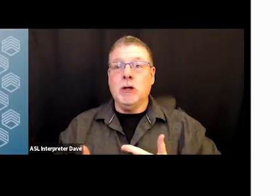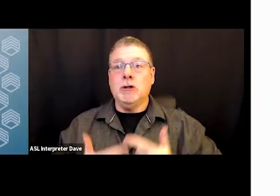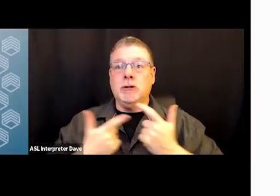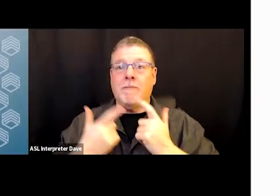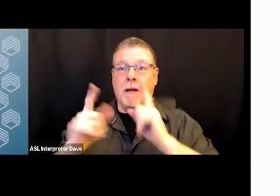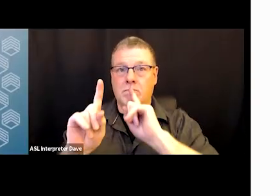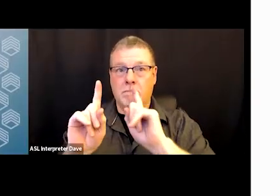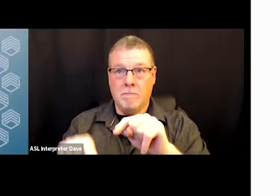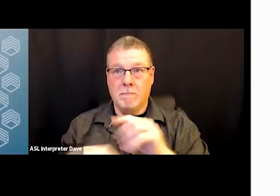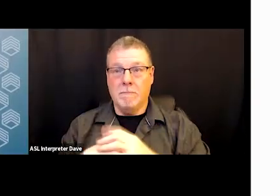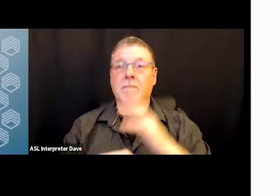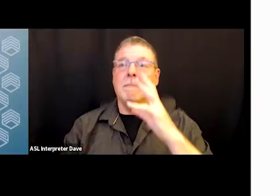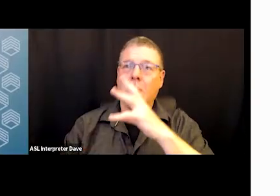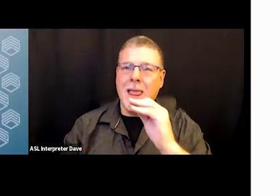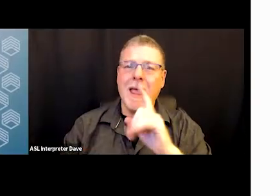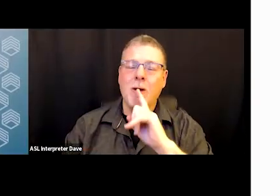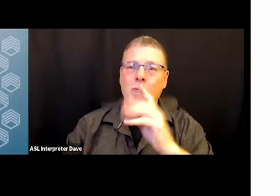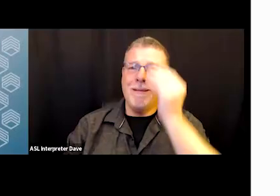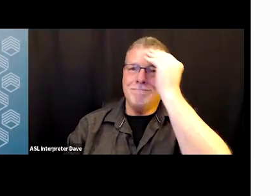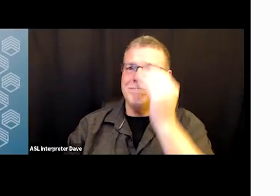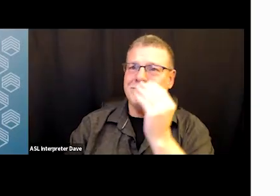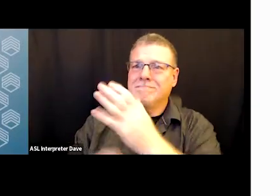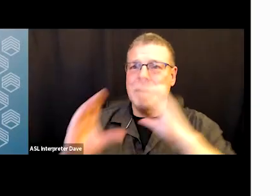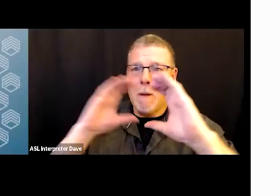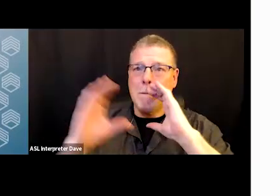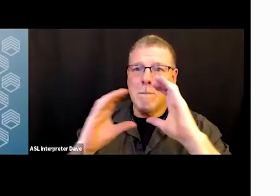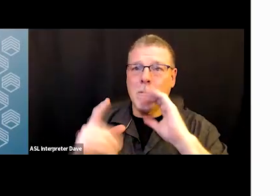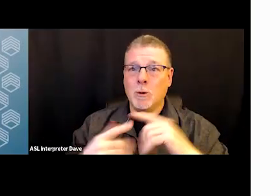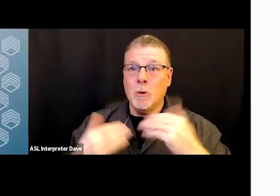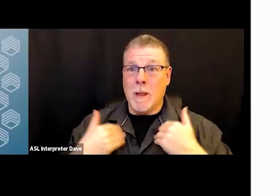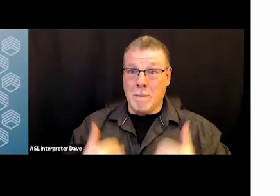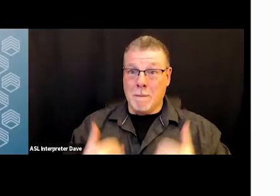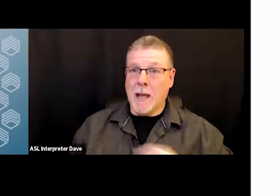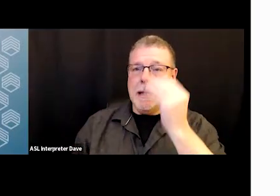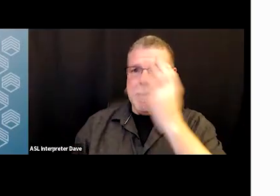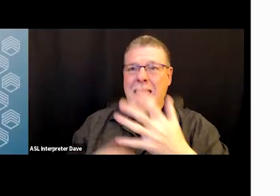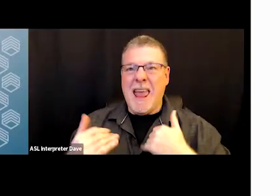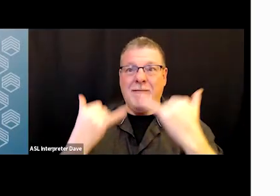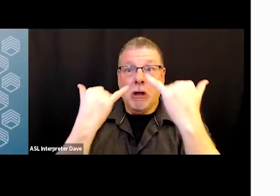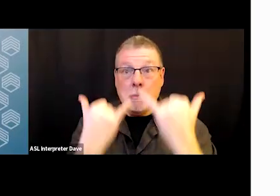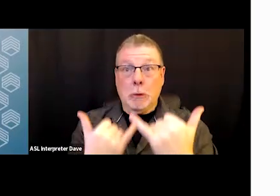and really tell the body that they are in a genuine present threat